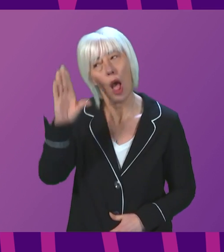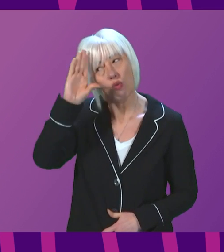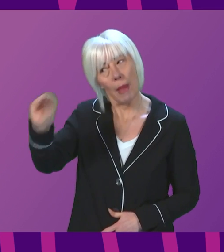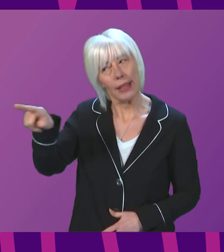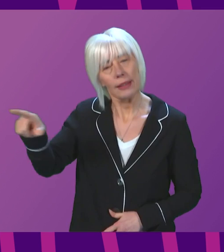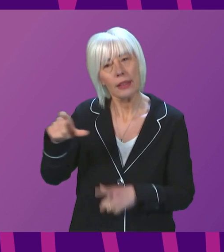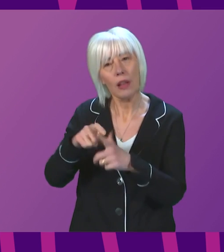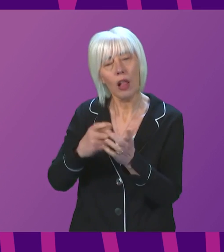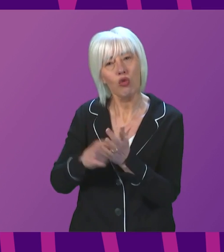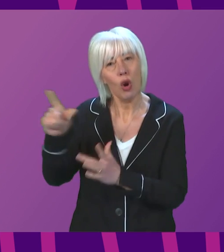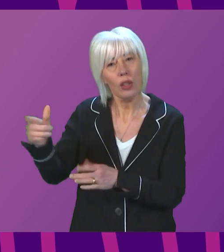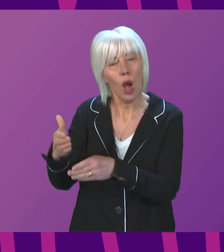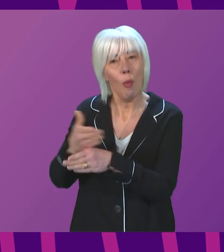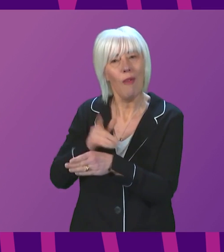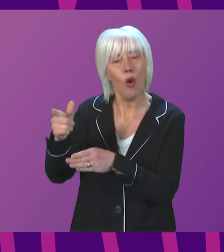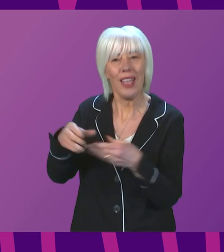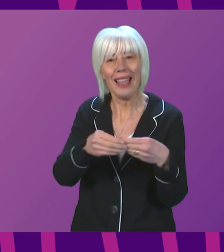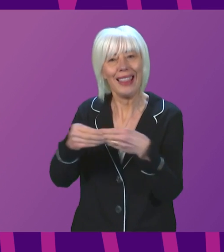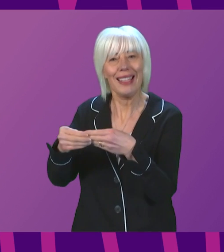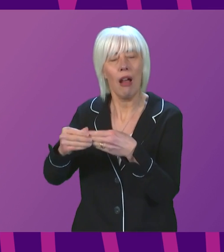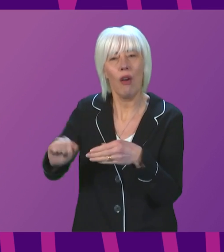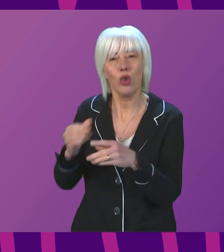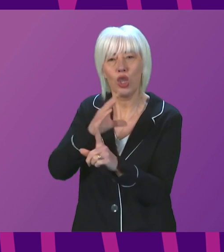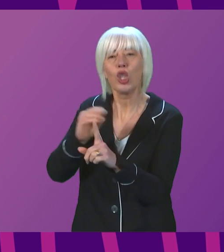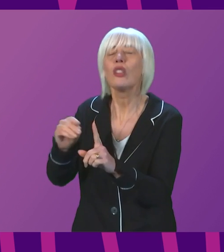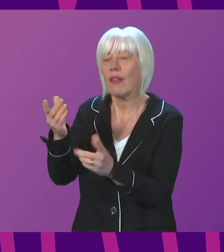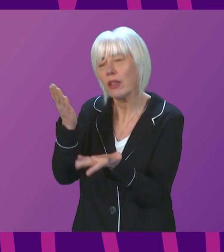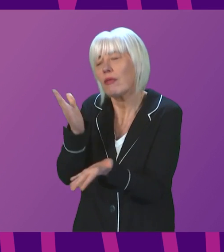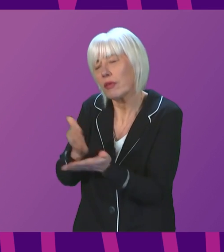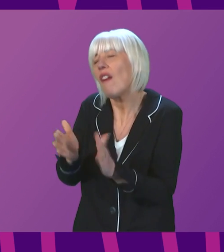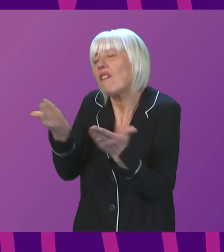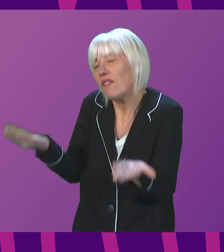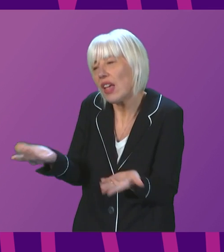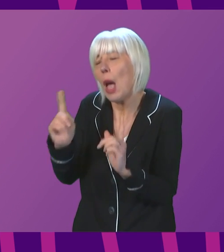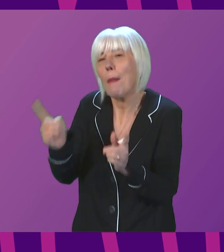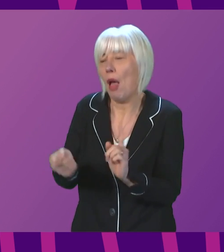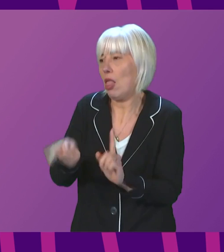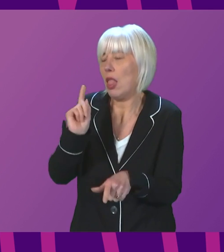I grant that this was before he was leader of the Scottish Conservatives—they said: